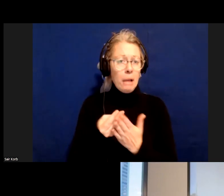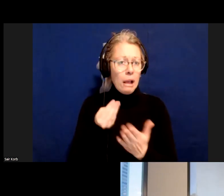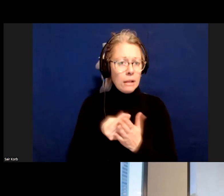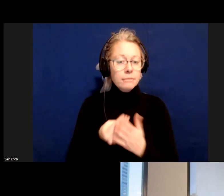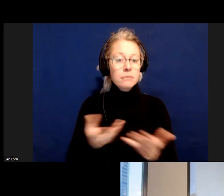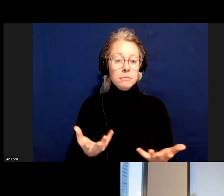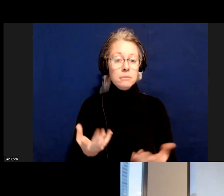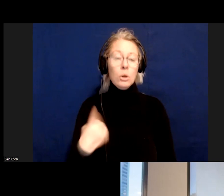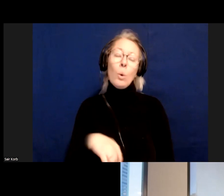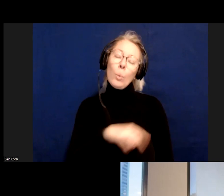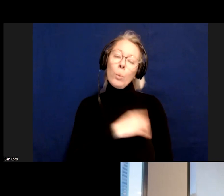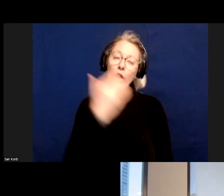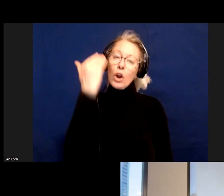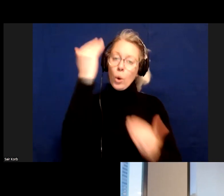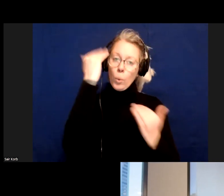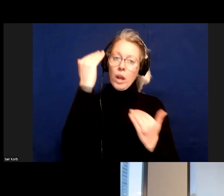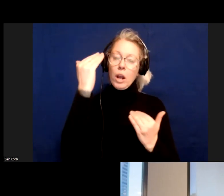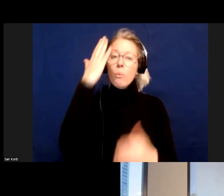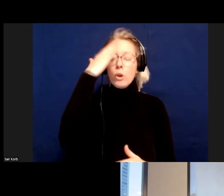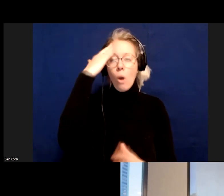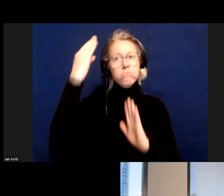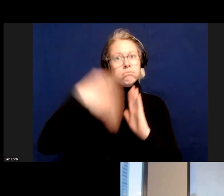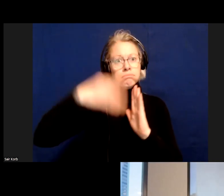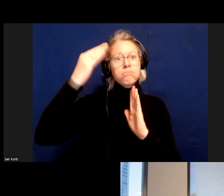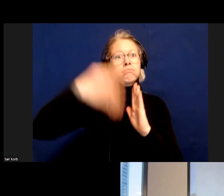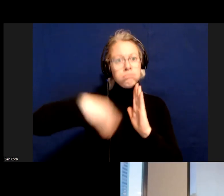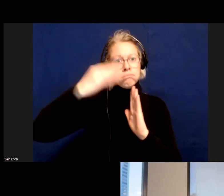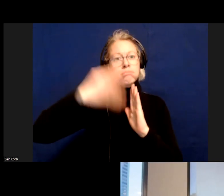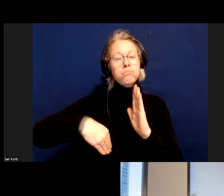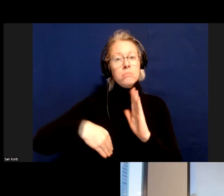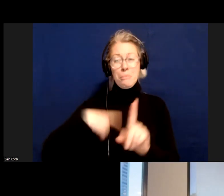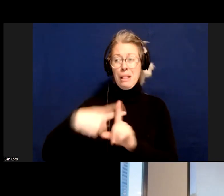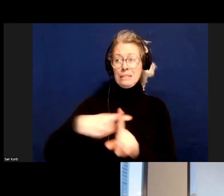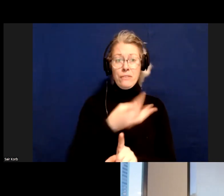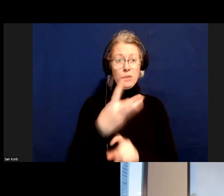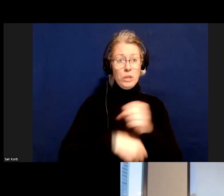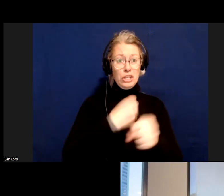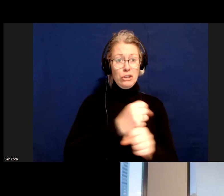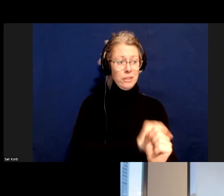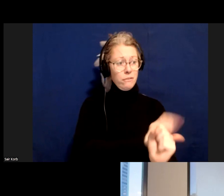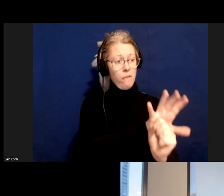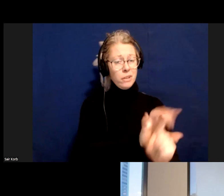really conscious of the toll that the past years have taken on arts workers and artists